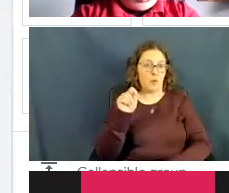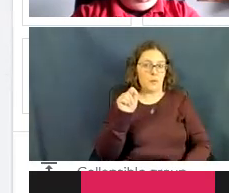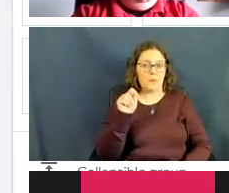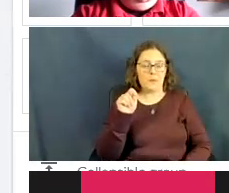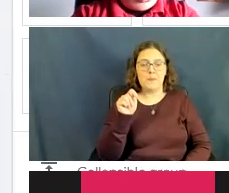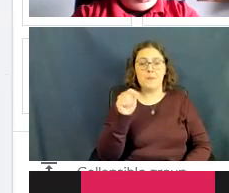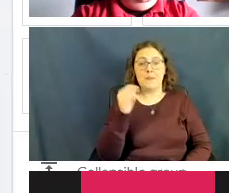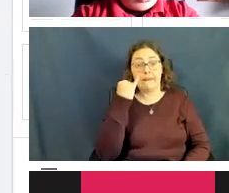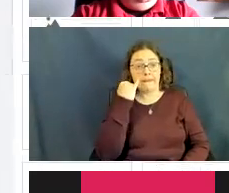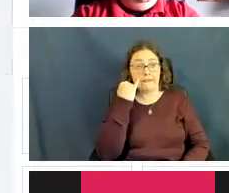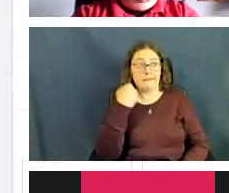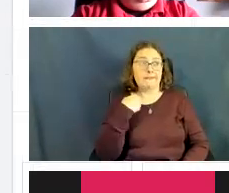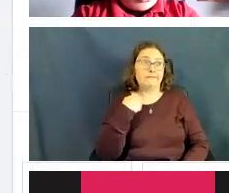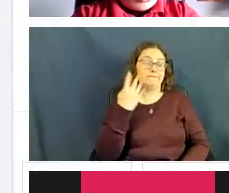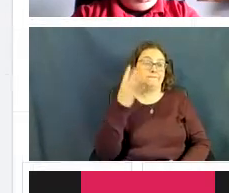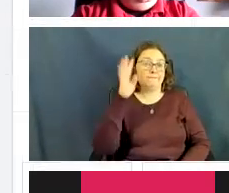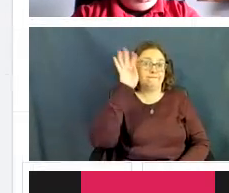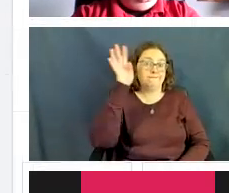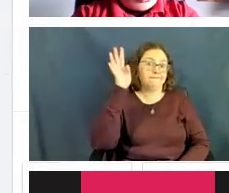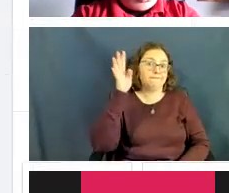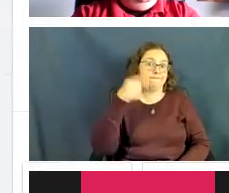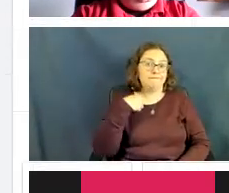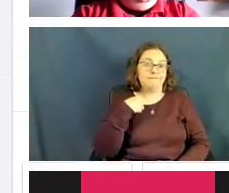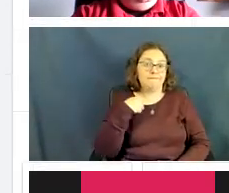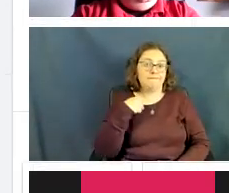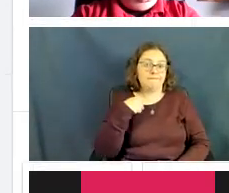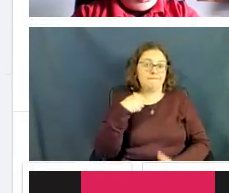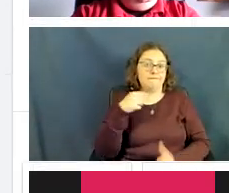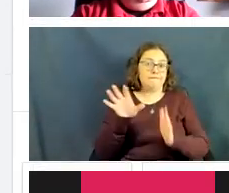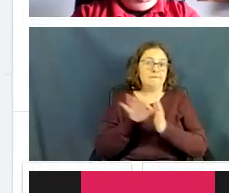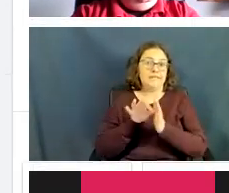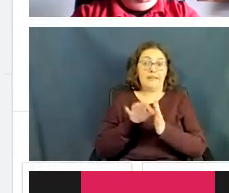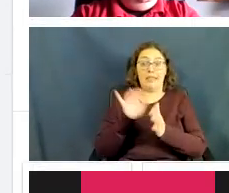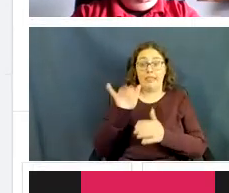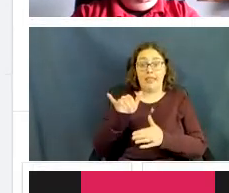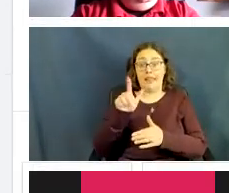academic and employee ability skills, those will be there